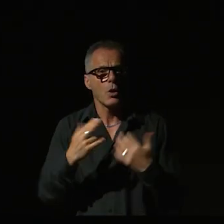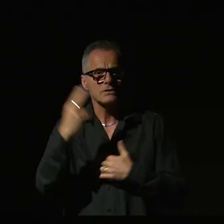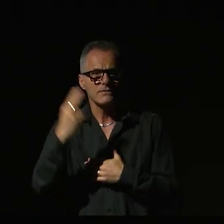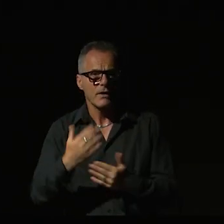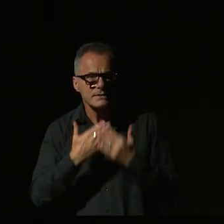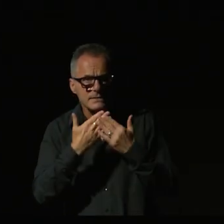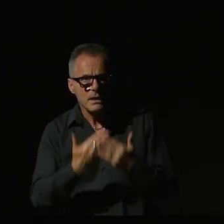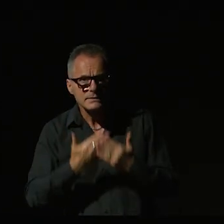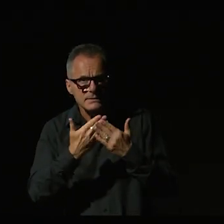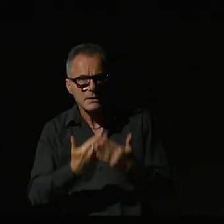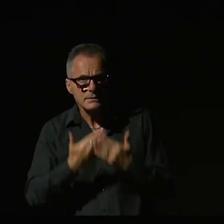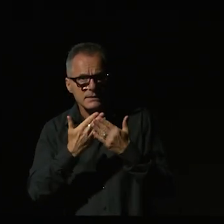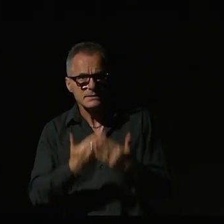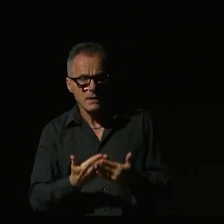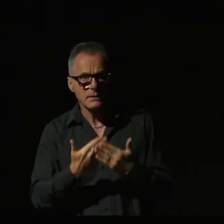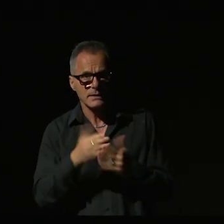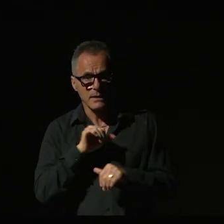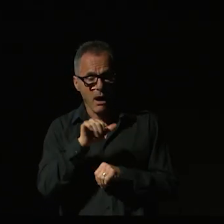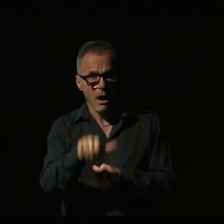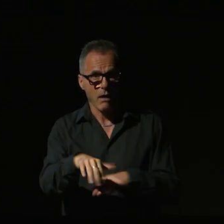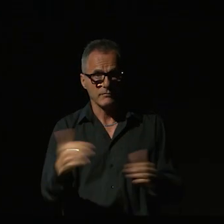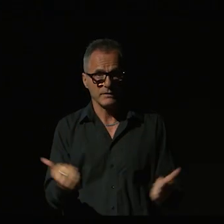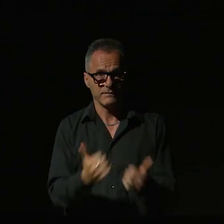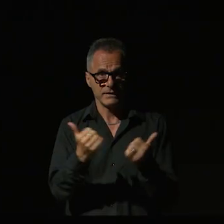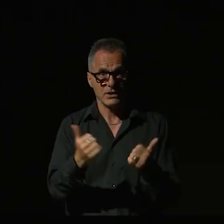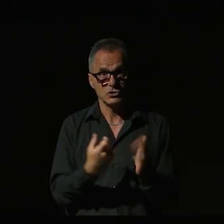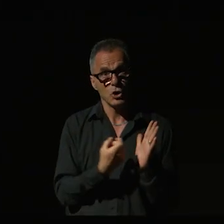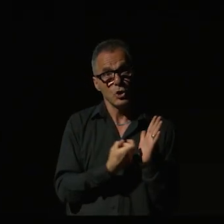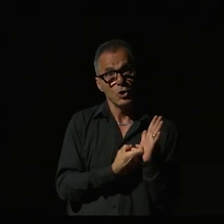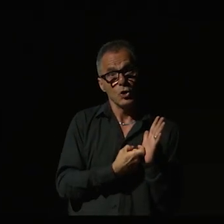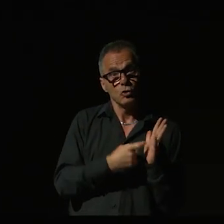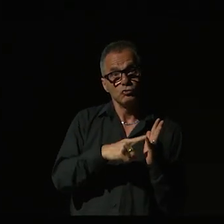in the decade after its completion. Rubens is not among them,